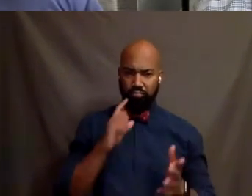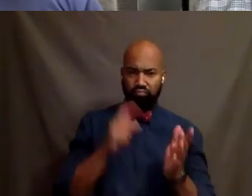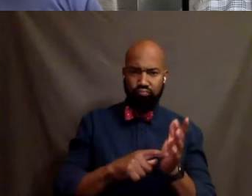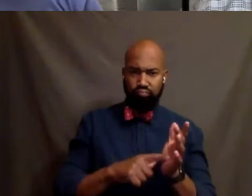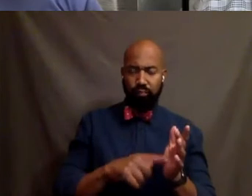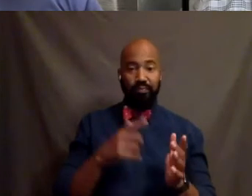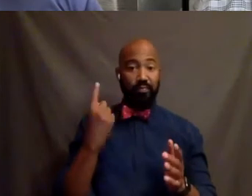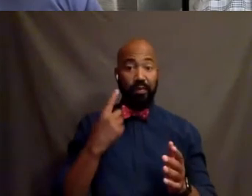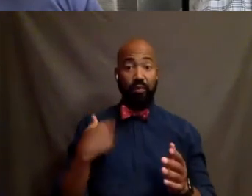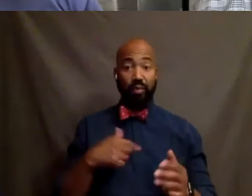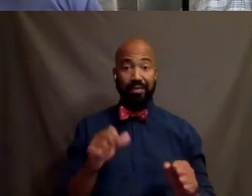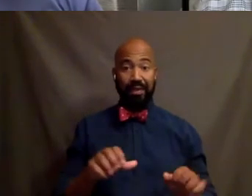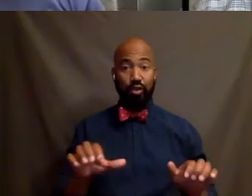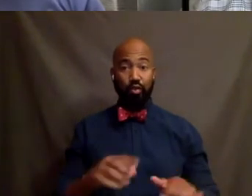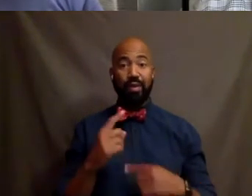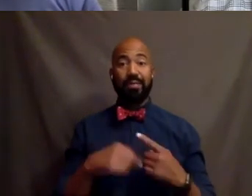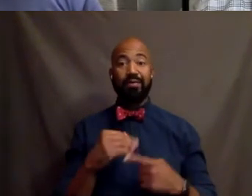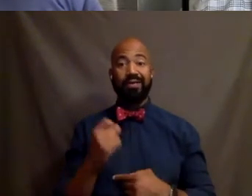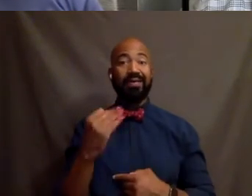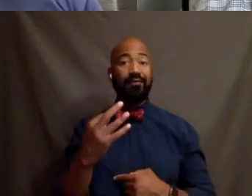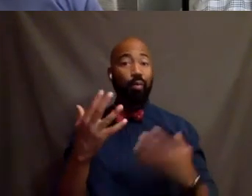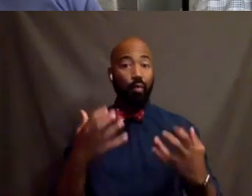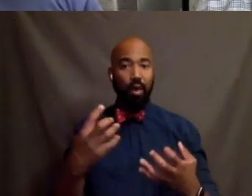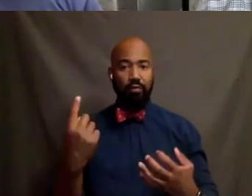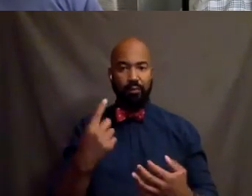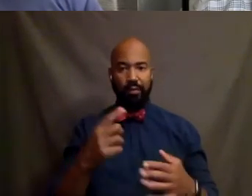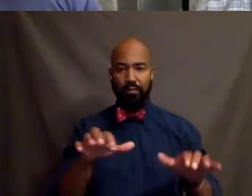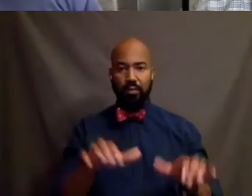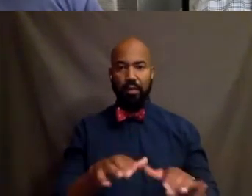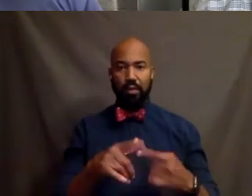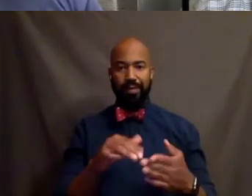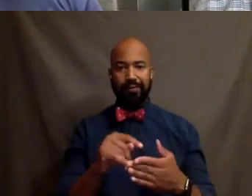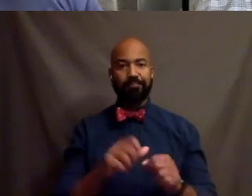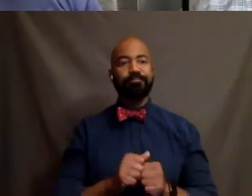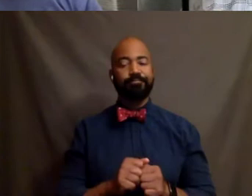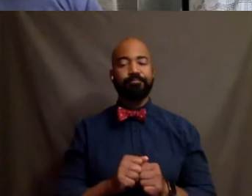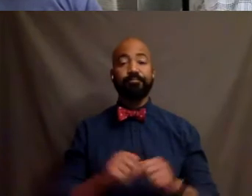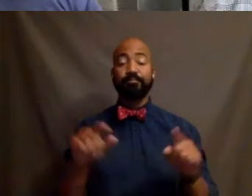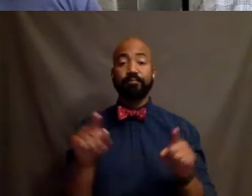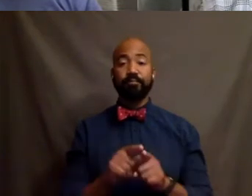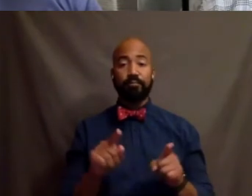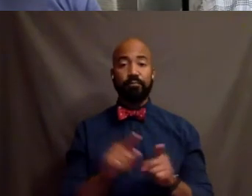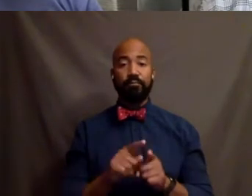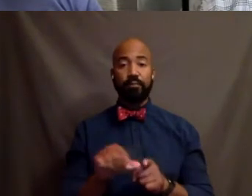if you want to have something done about it. So the other piece is that it might help you explore